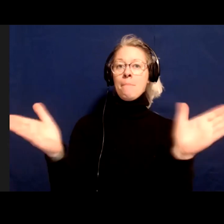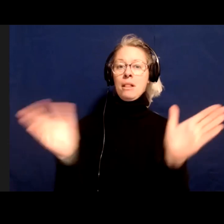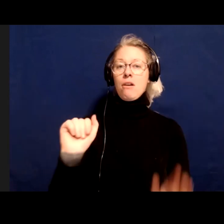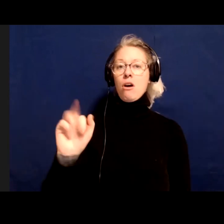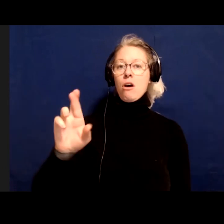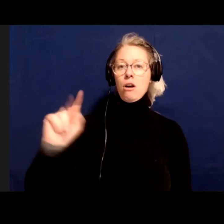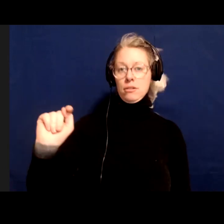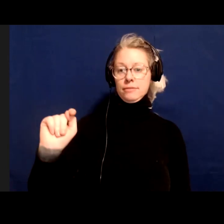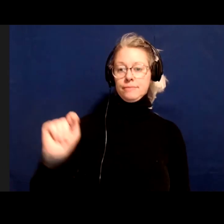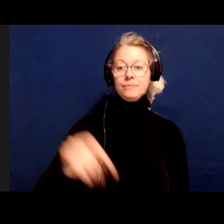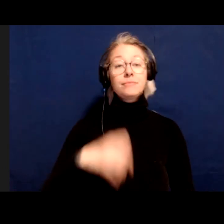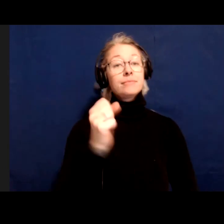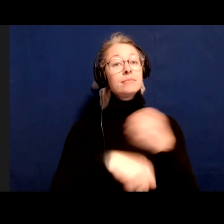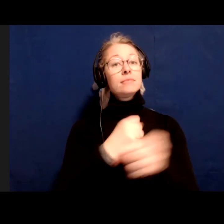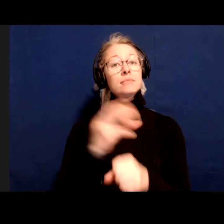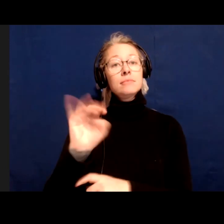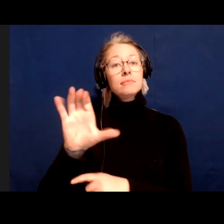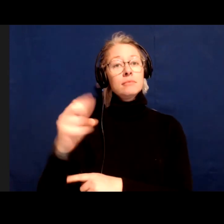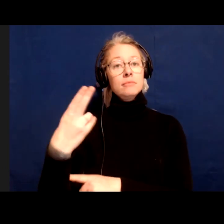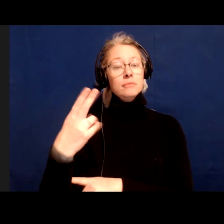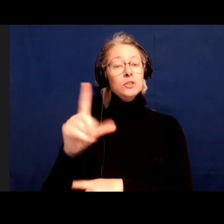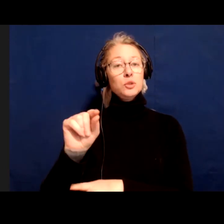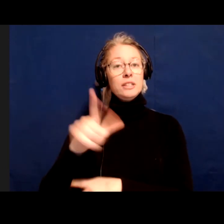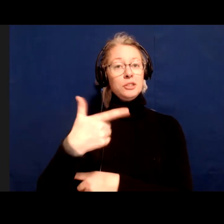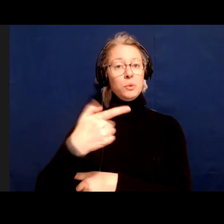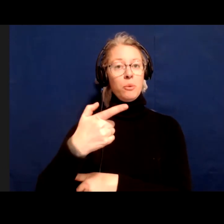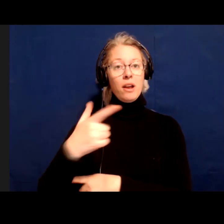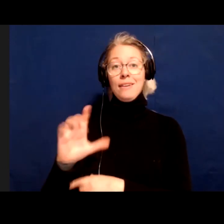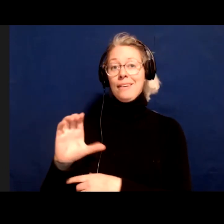March of 2021, Calgary Arts Development received the contract to lead the Public Art Program